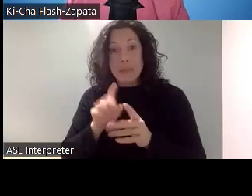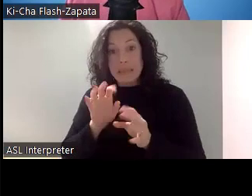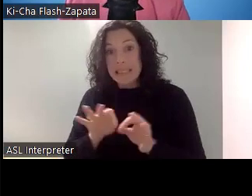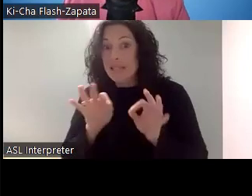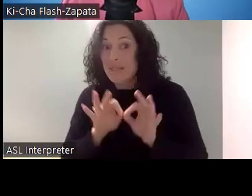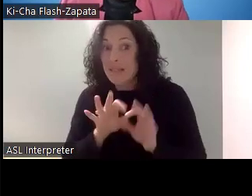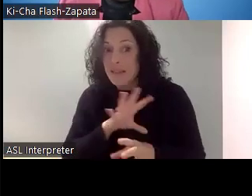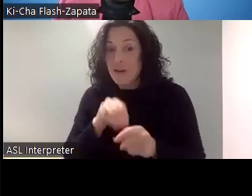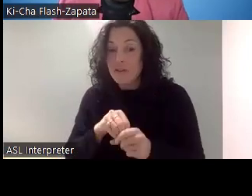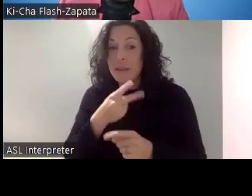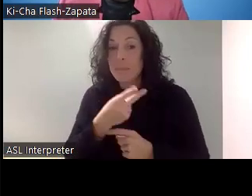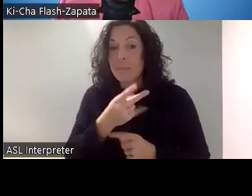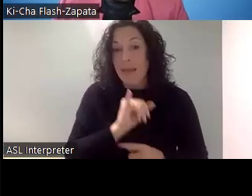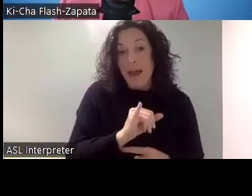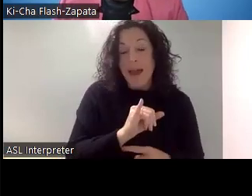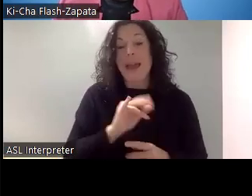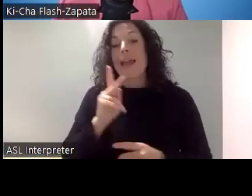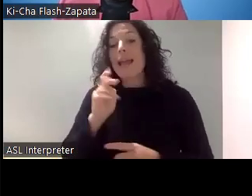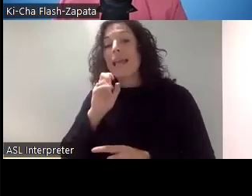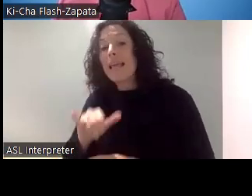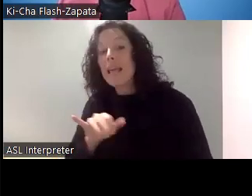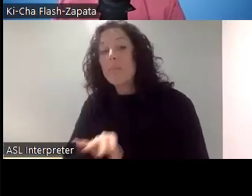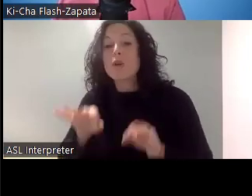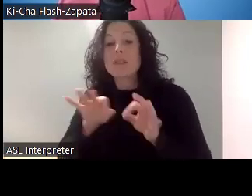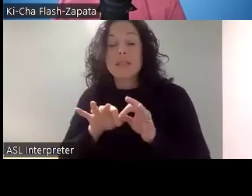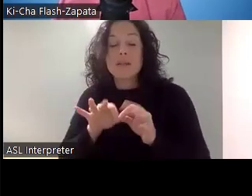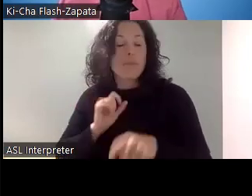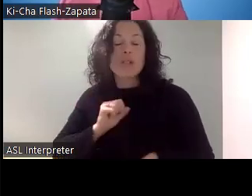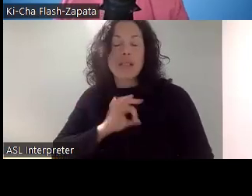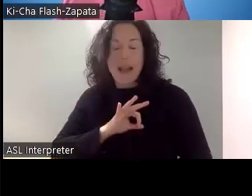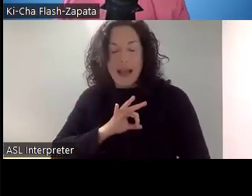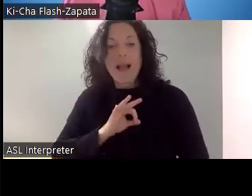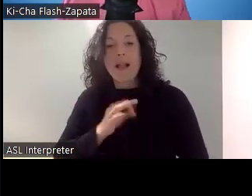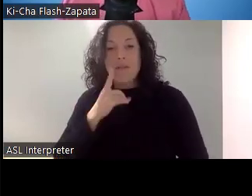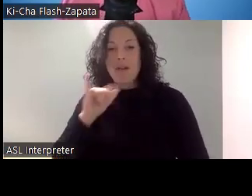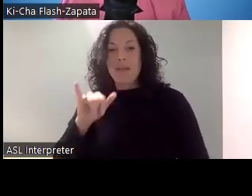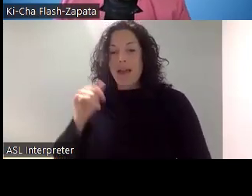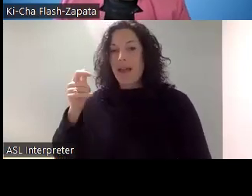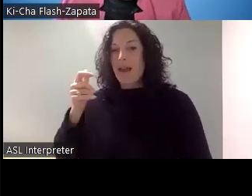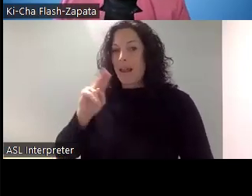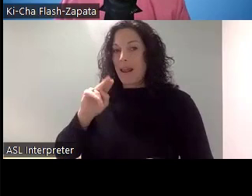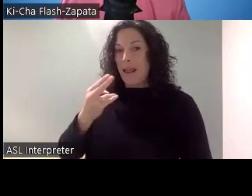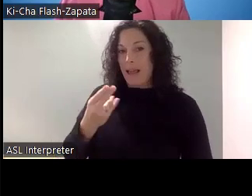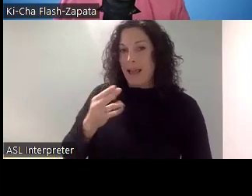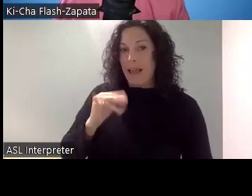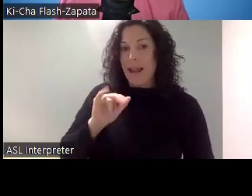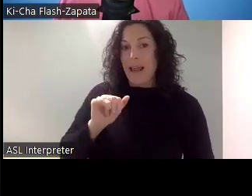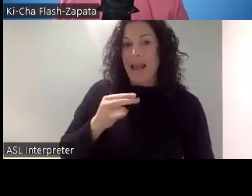and Senior/Key Personnel in many NIH-funded grants. The university was not aware of Person D's